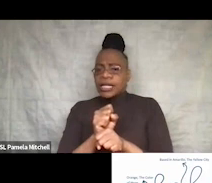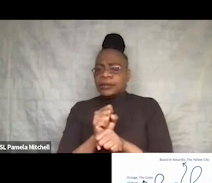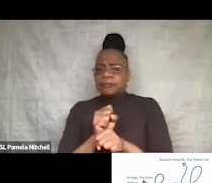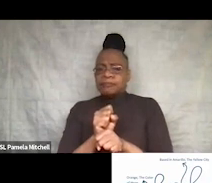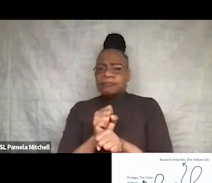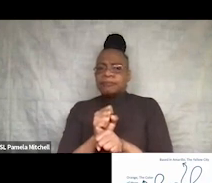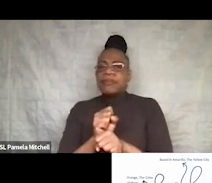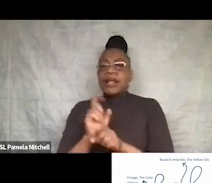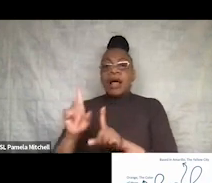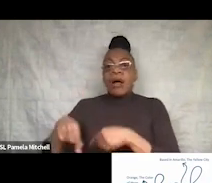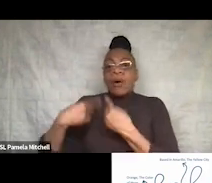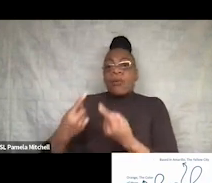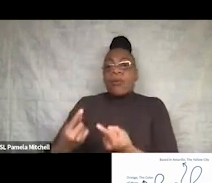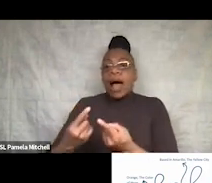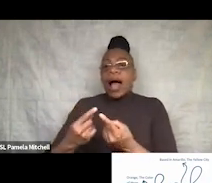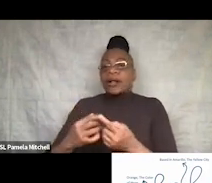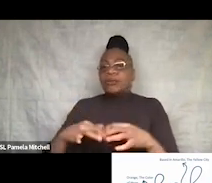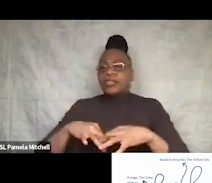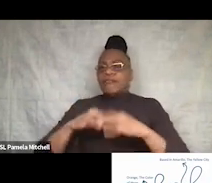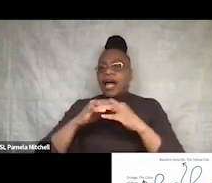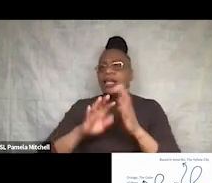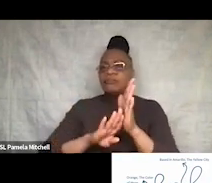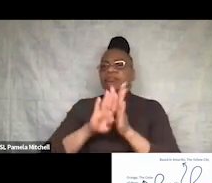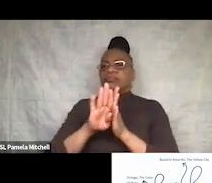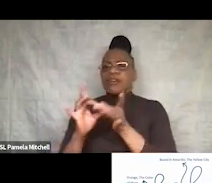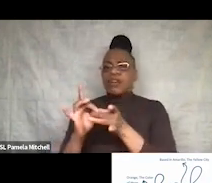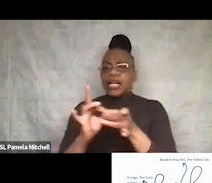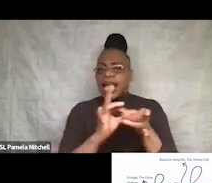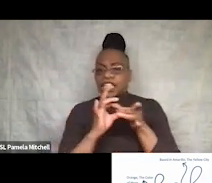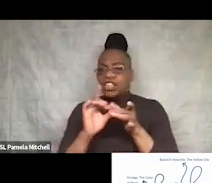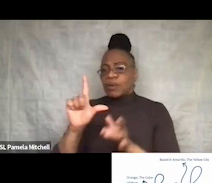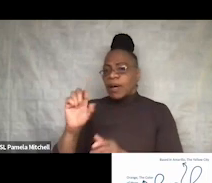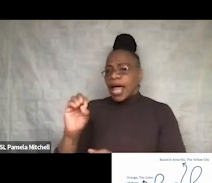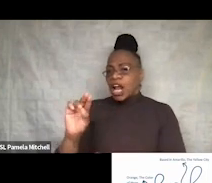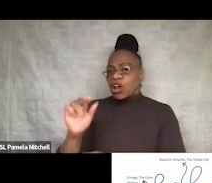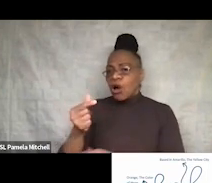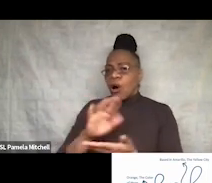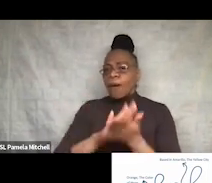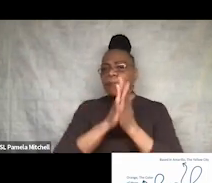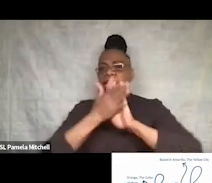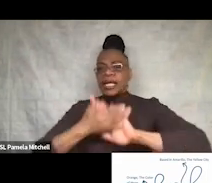And as we developed this relationship and he became comfortable with what we were doing, we were able to create